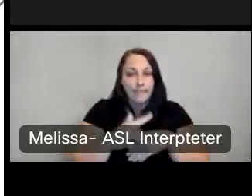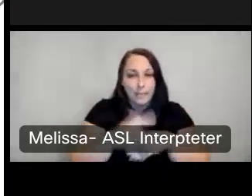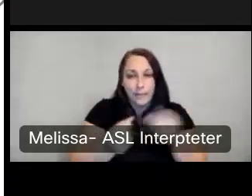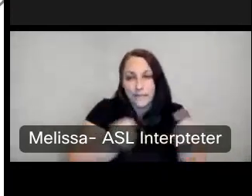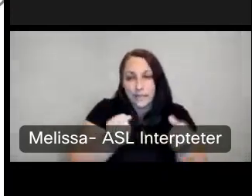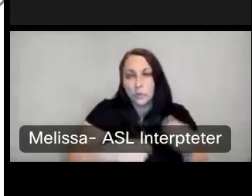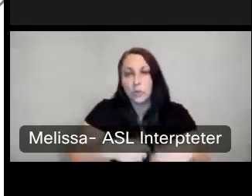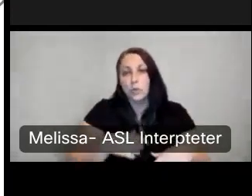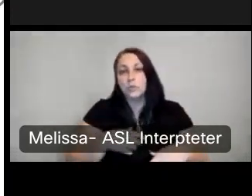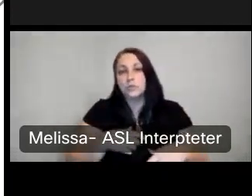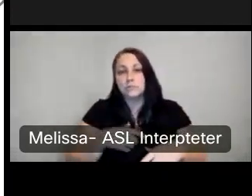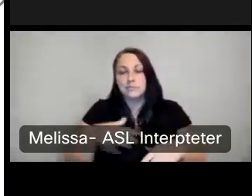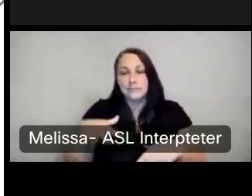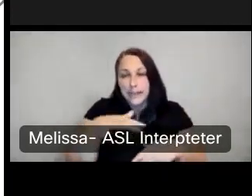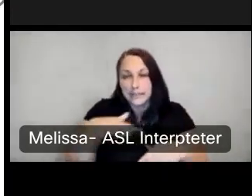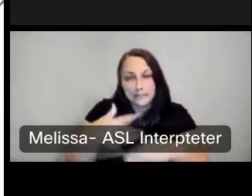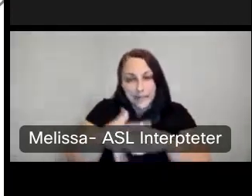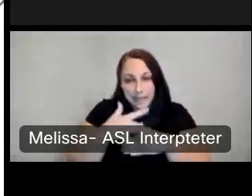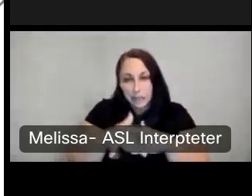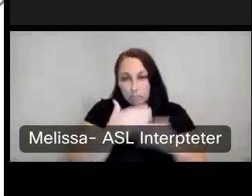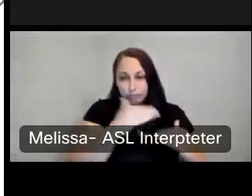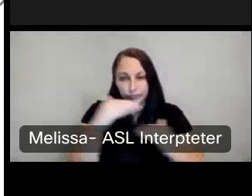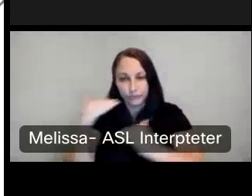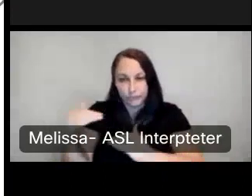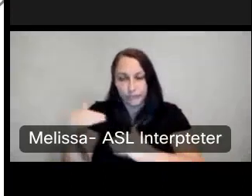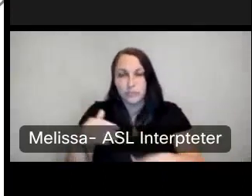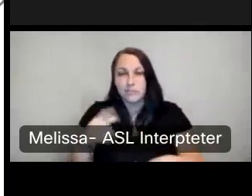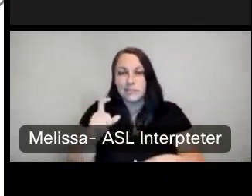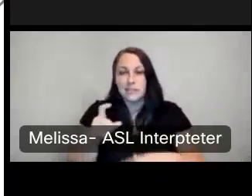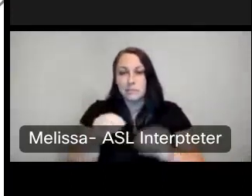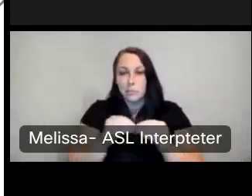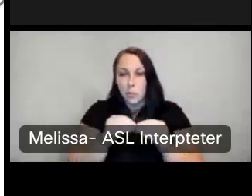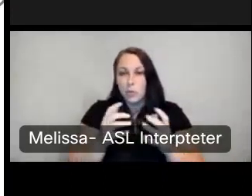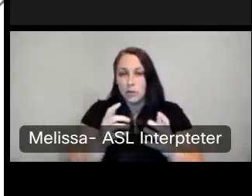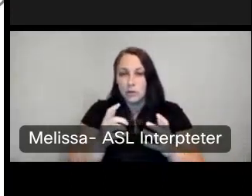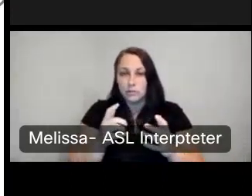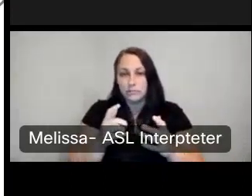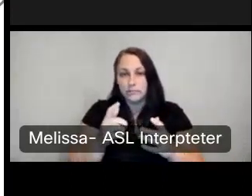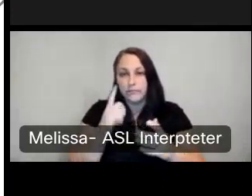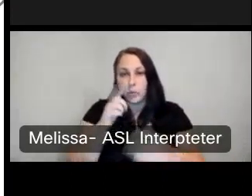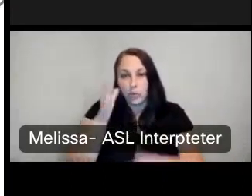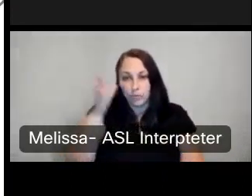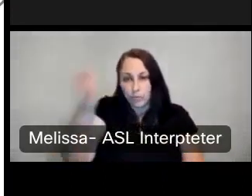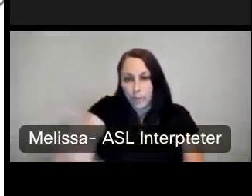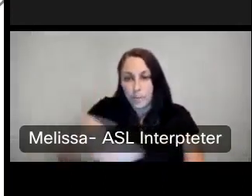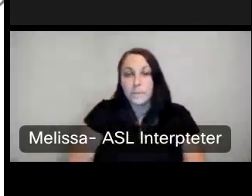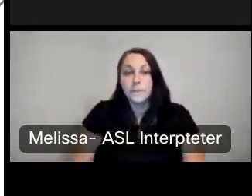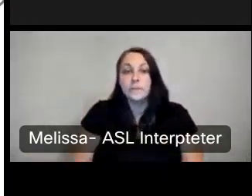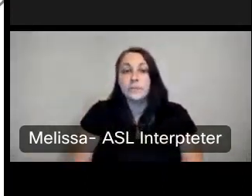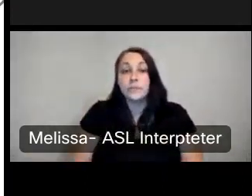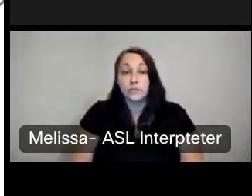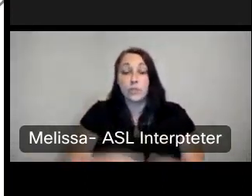um of some of those recommendations would require but at this time with this two proposed changes